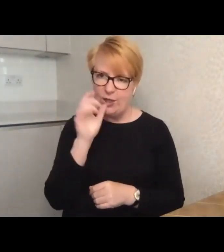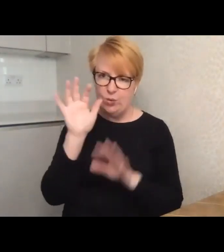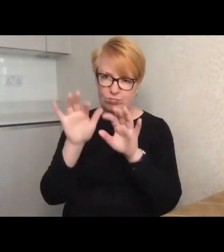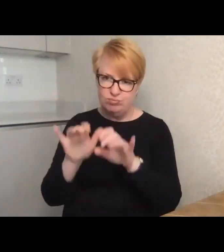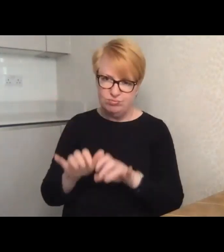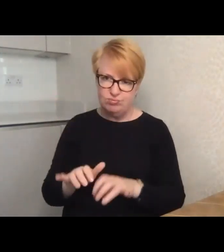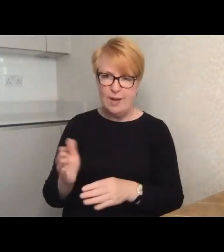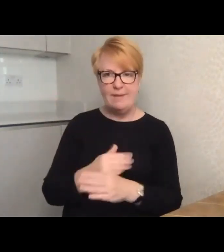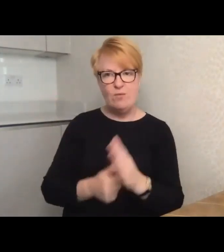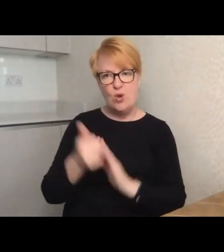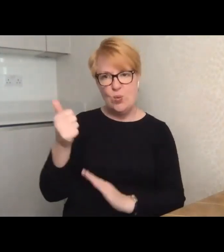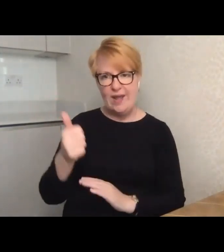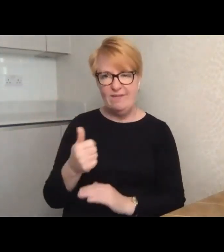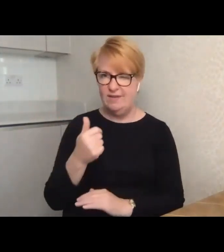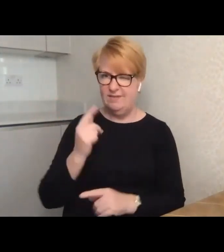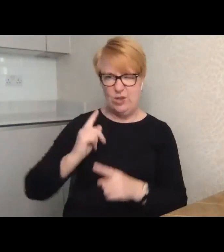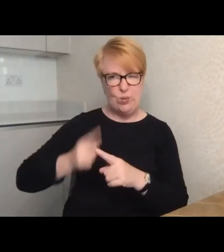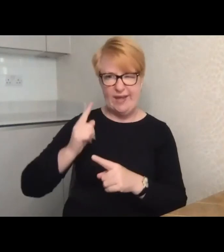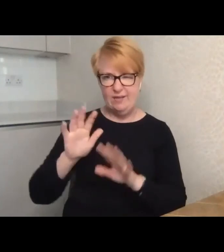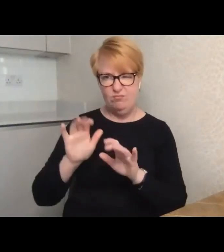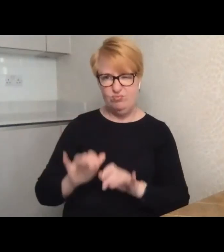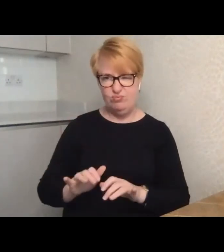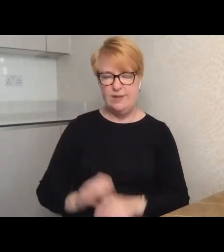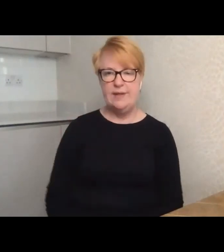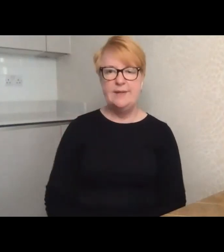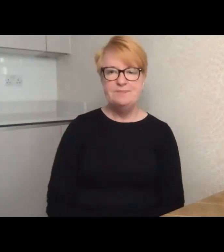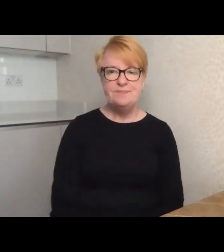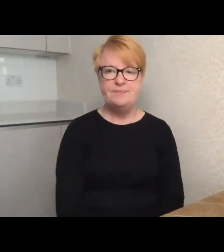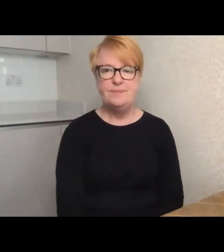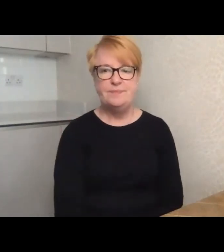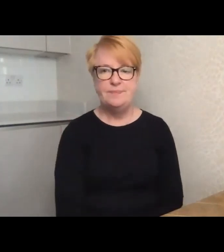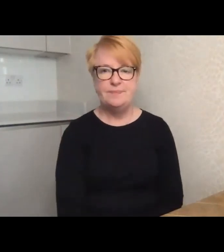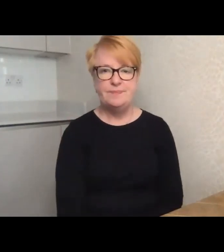leave, it shouldn't take too long. And I very much hope we see you at